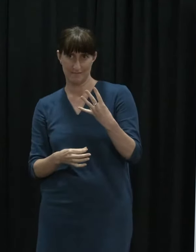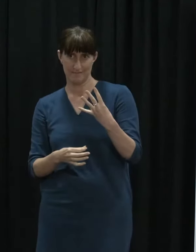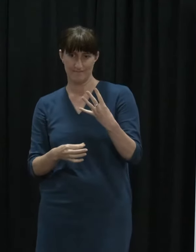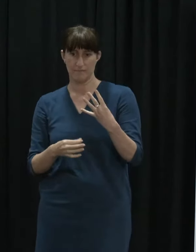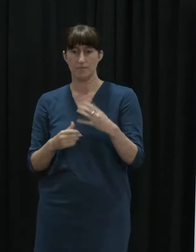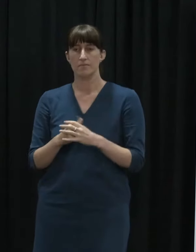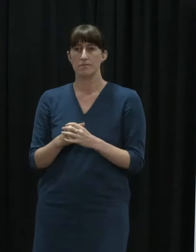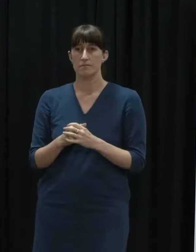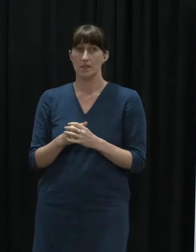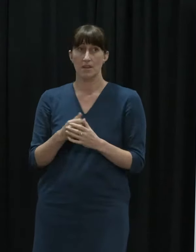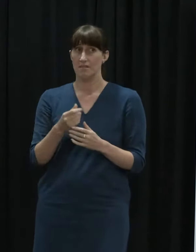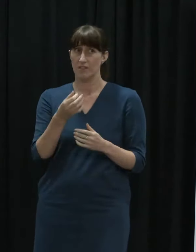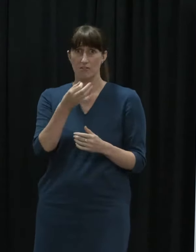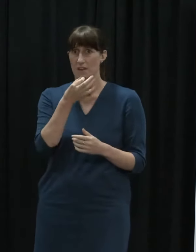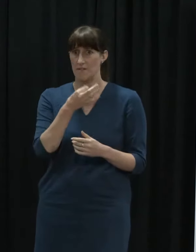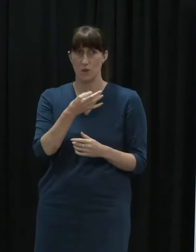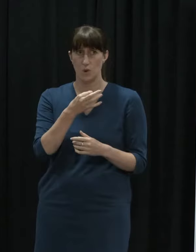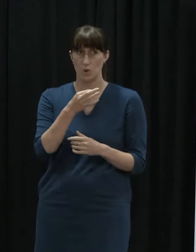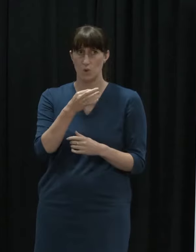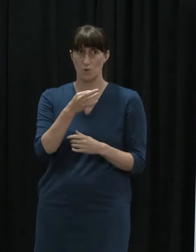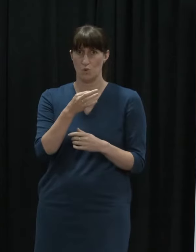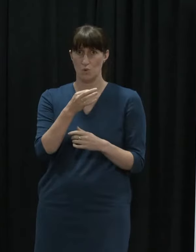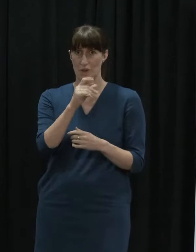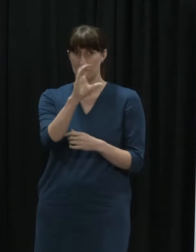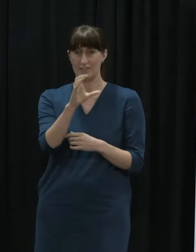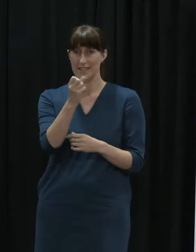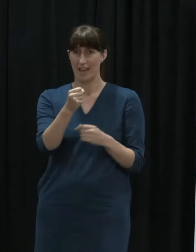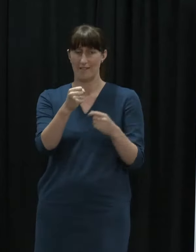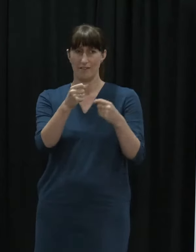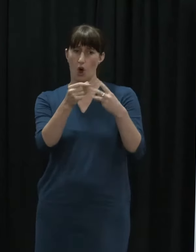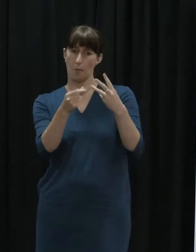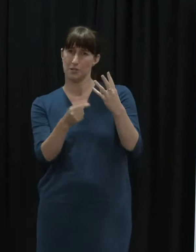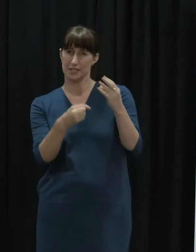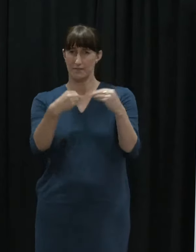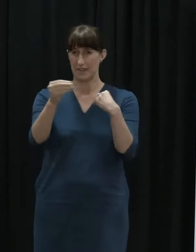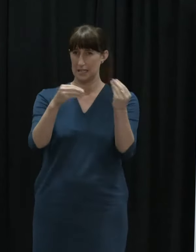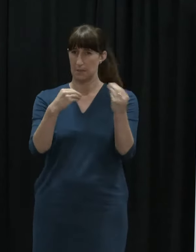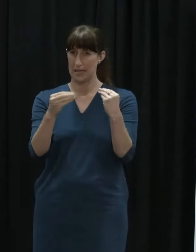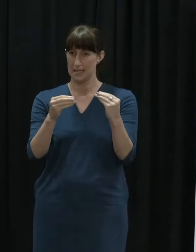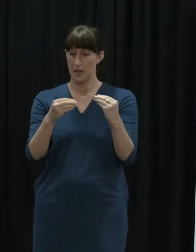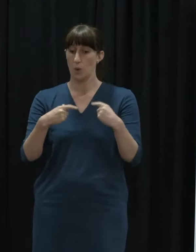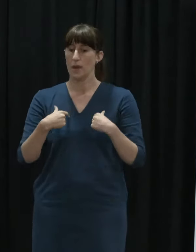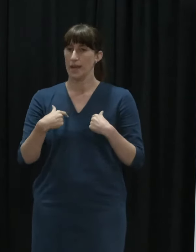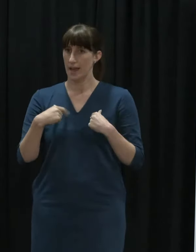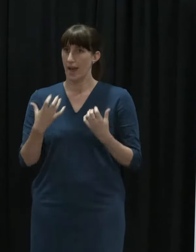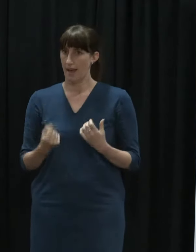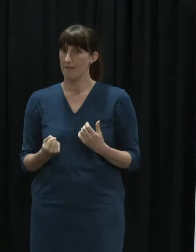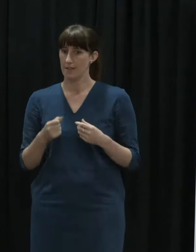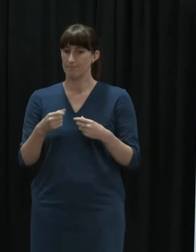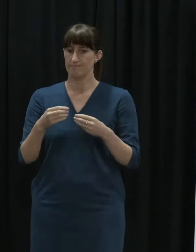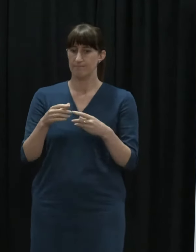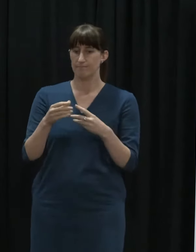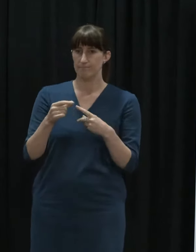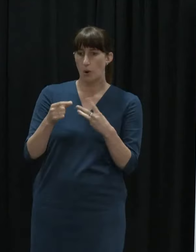operate differently as well. We have tried to do both.